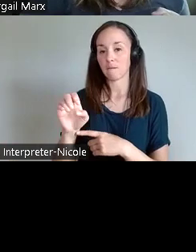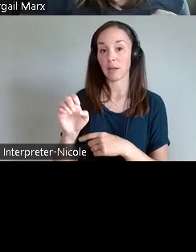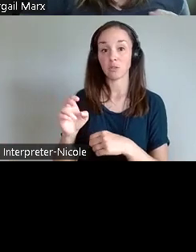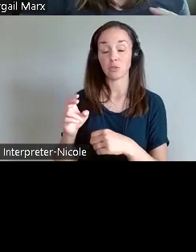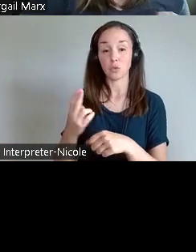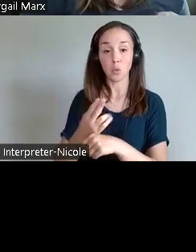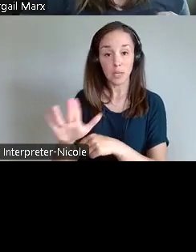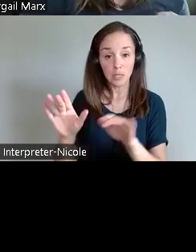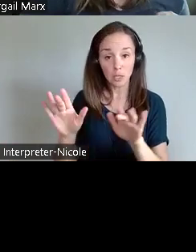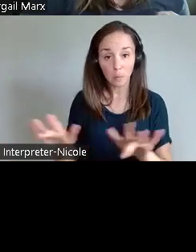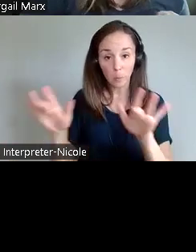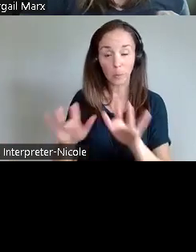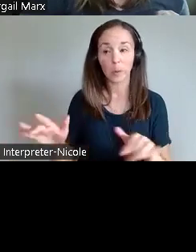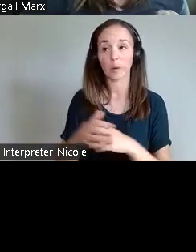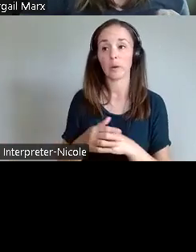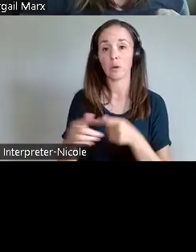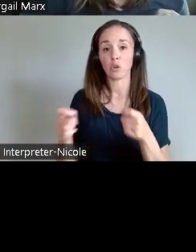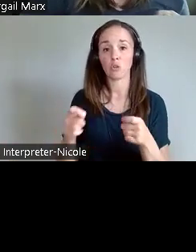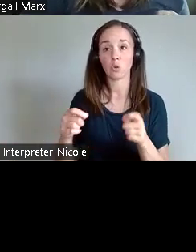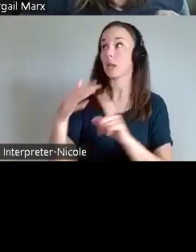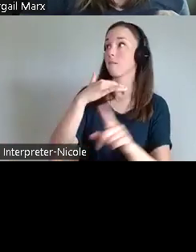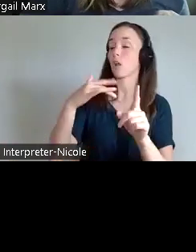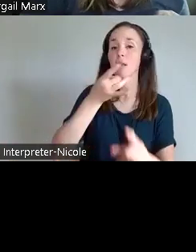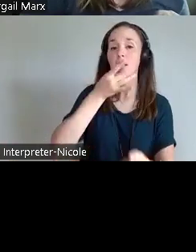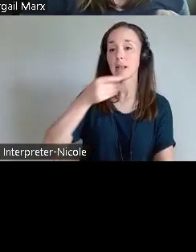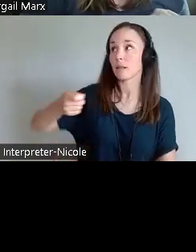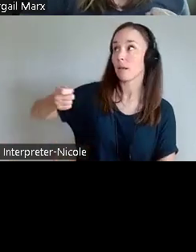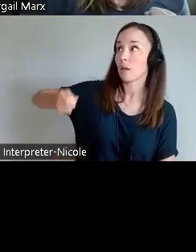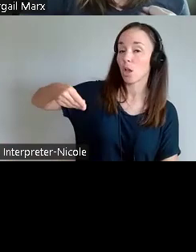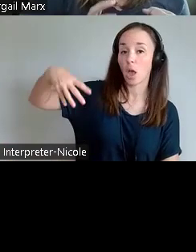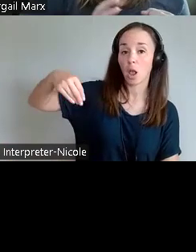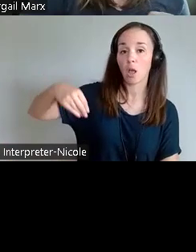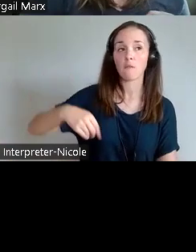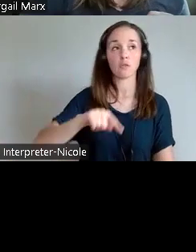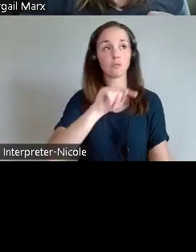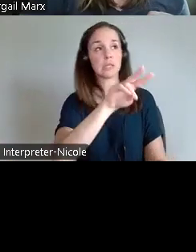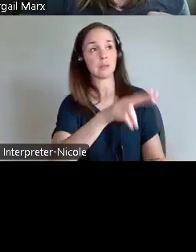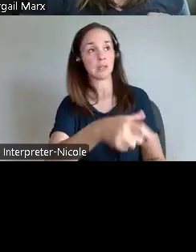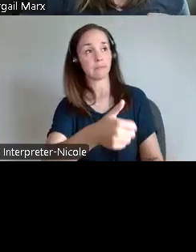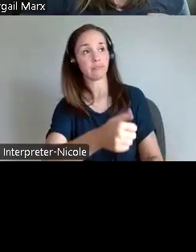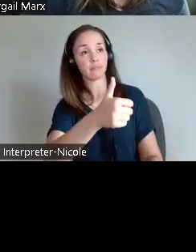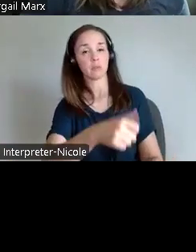controlling the environment like turning lights on and off or starting the TV, using social media